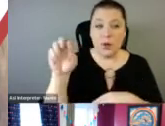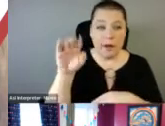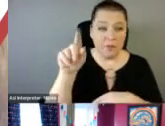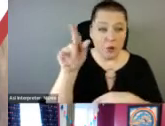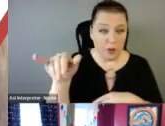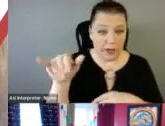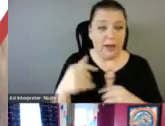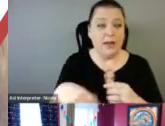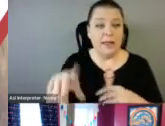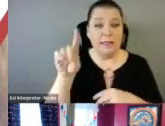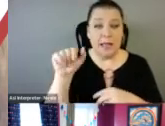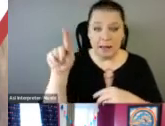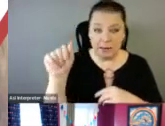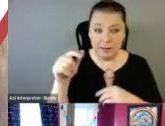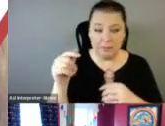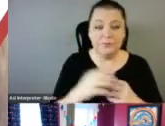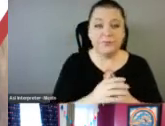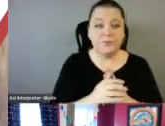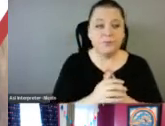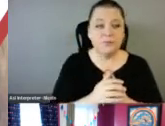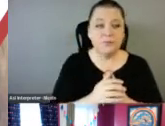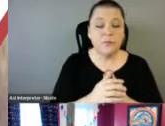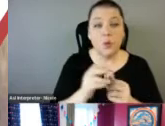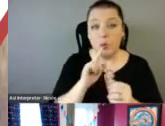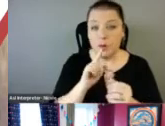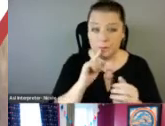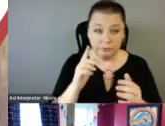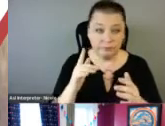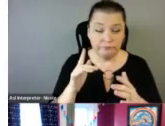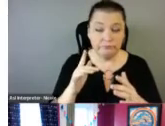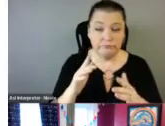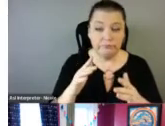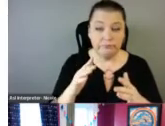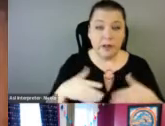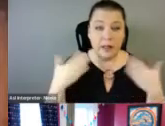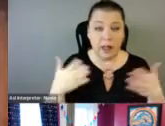Next slide, please. We're very glad to be hosting this webinar